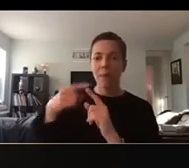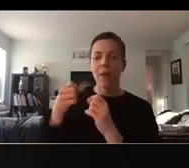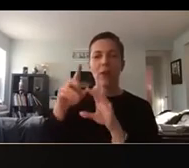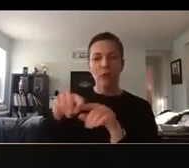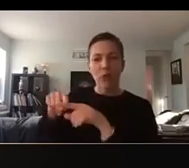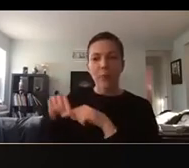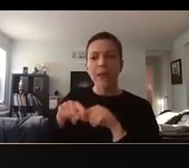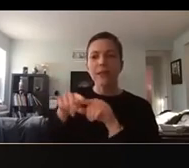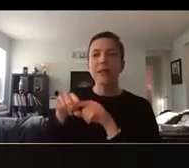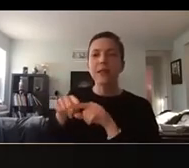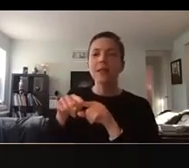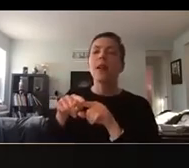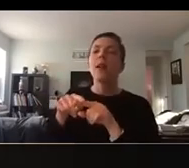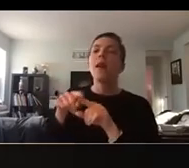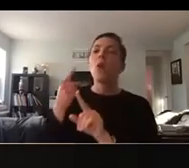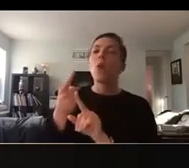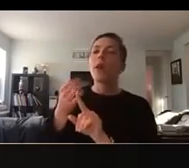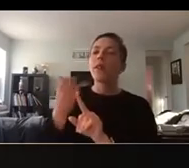Chancy what you were saying about interdependency.